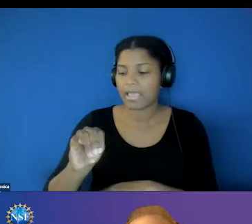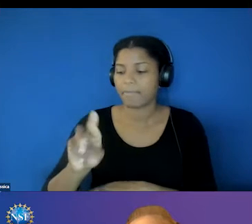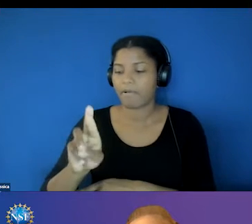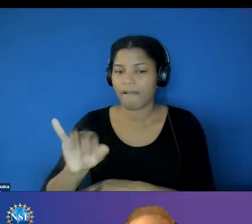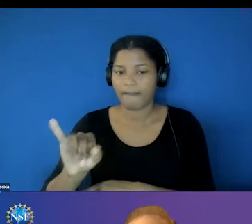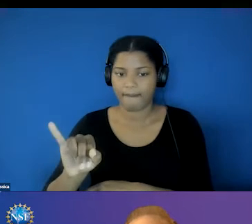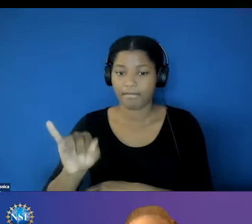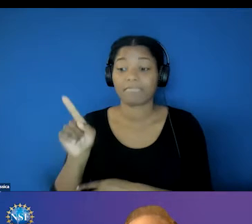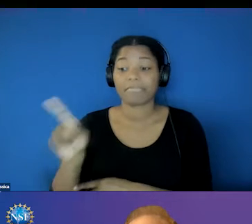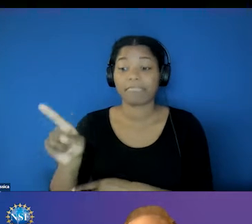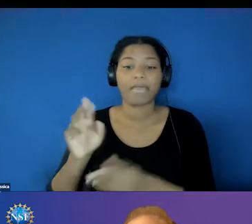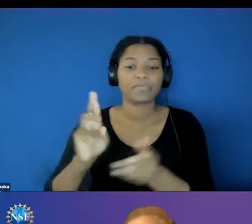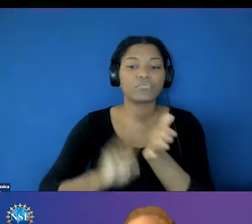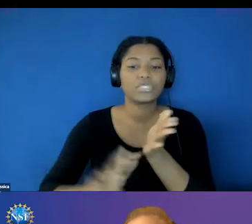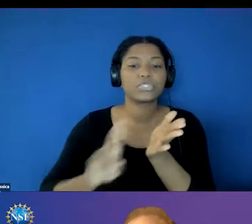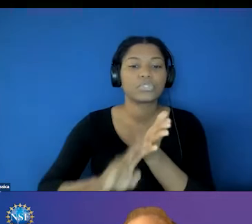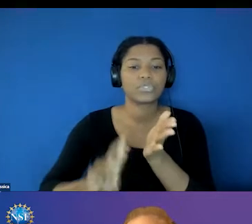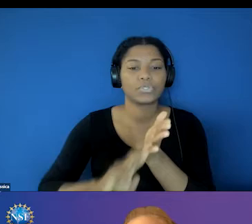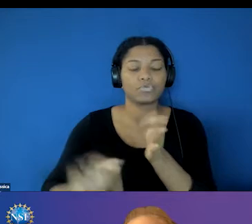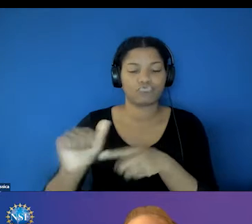a research, instrumentation program.